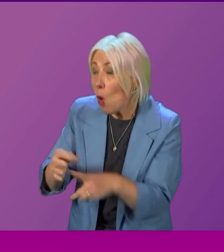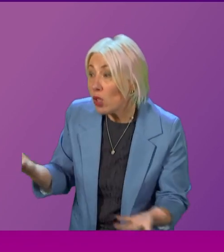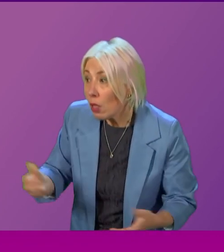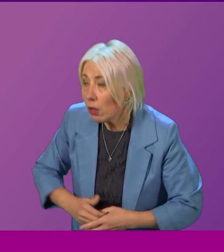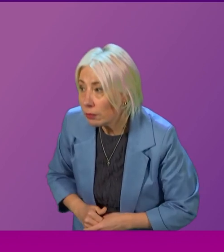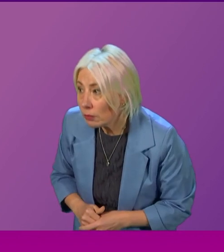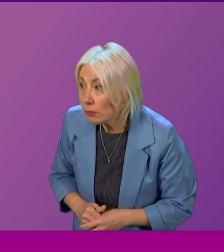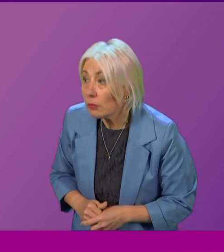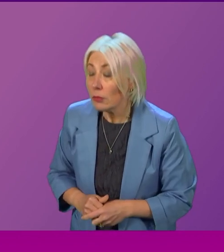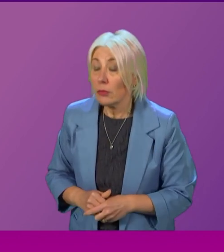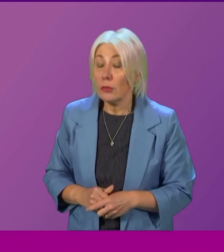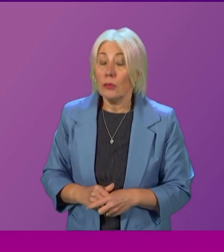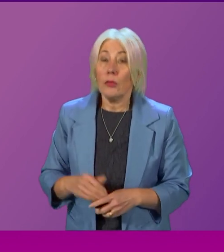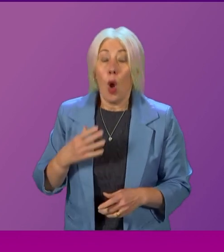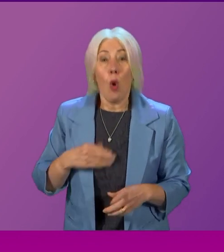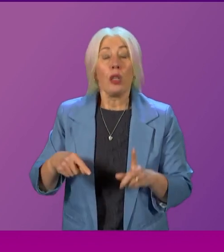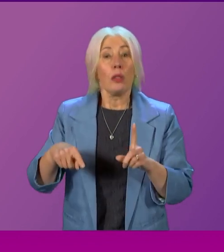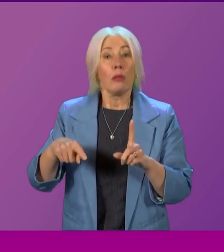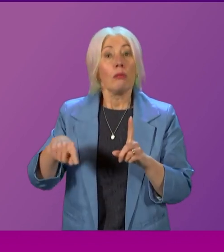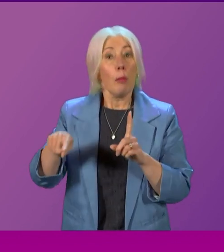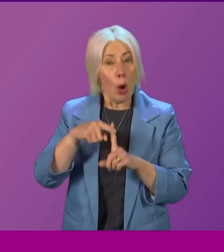I want to try to give a positive answer to that.